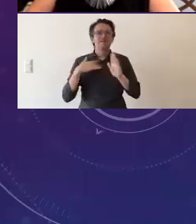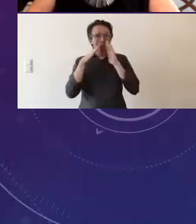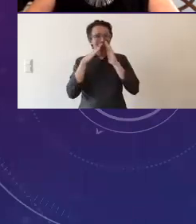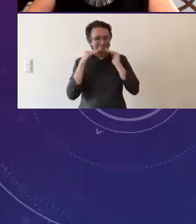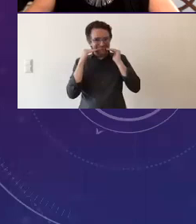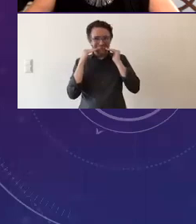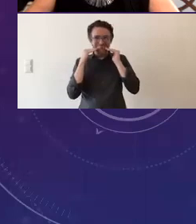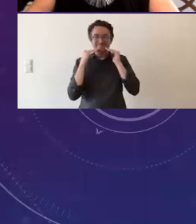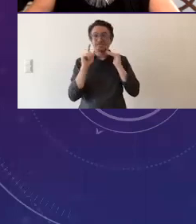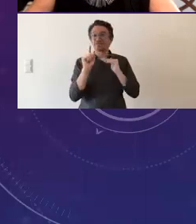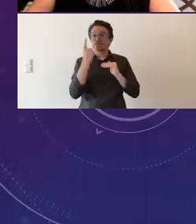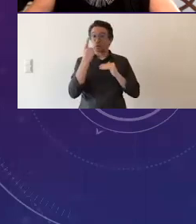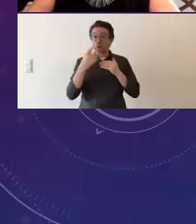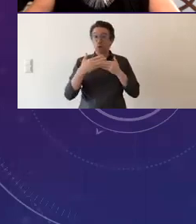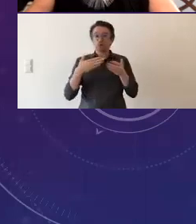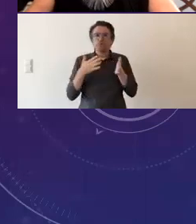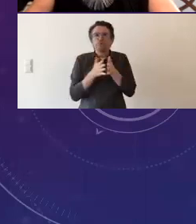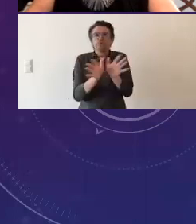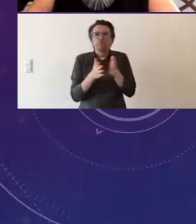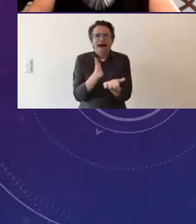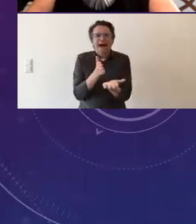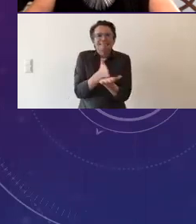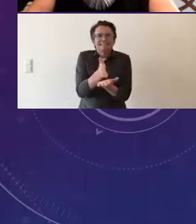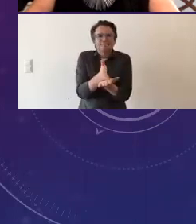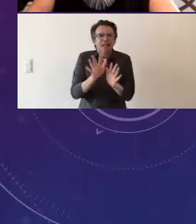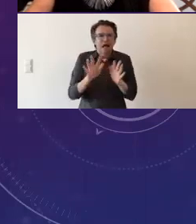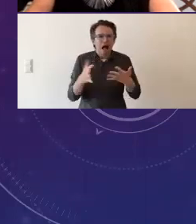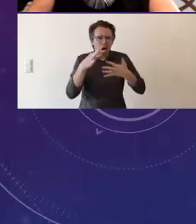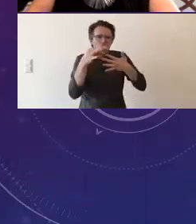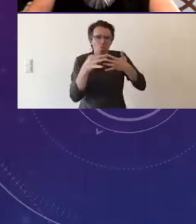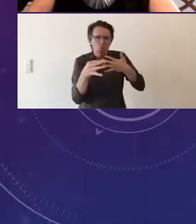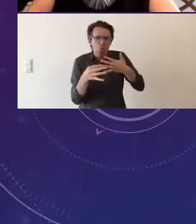the first thing we have is international sign interpreters if you need to make